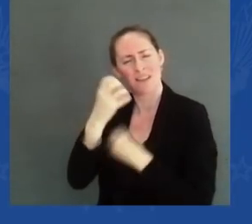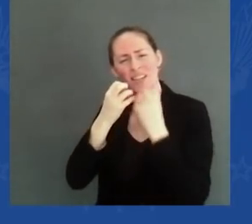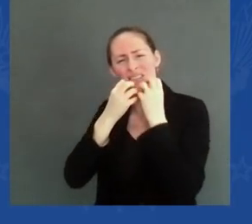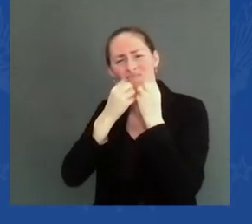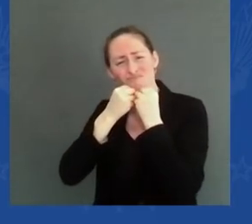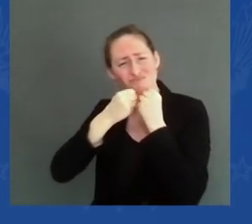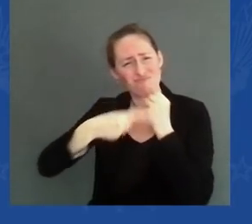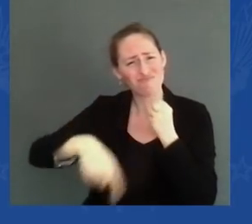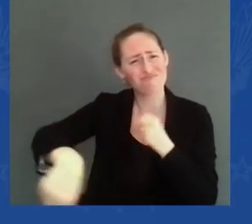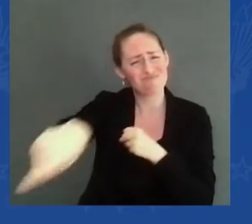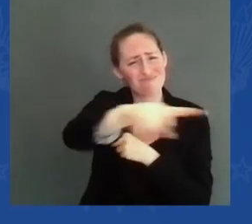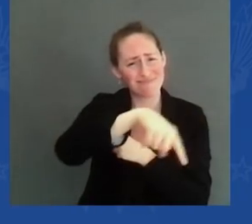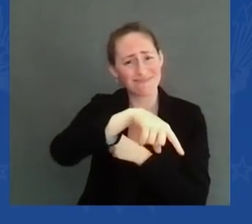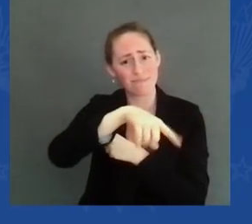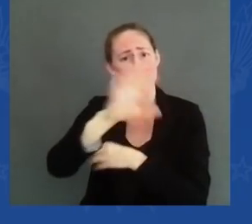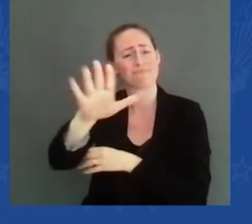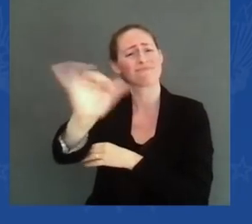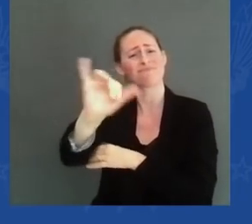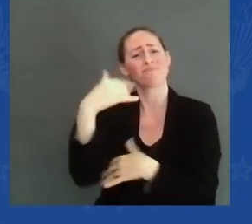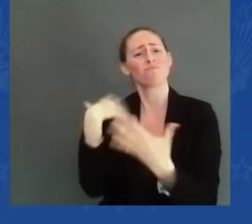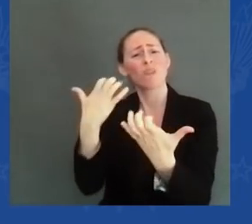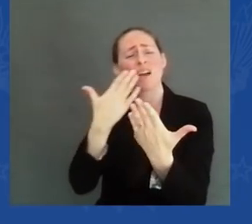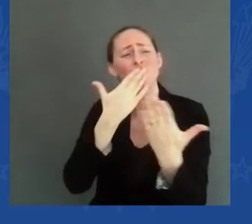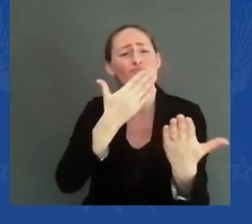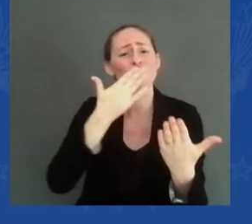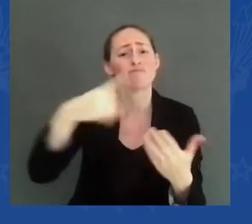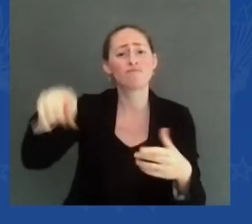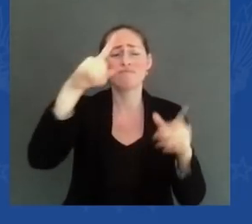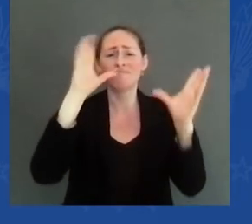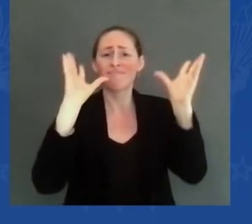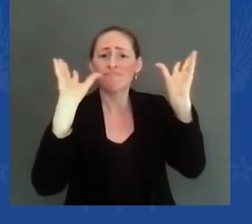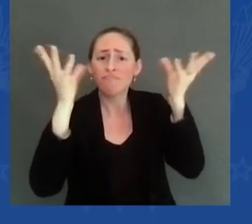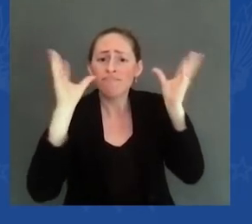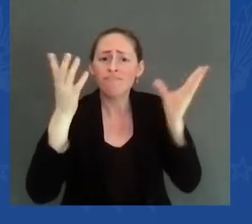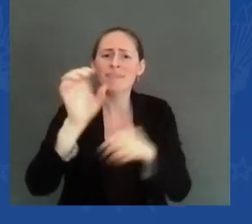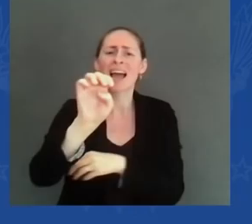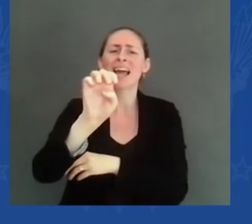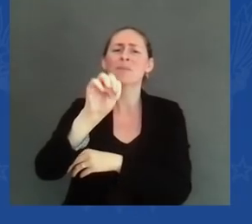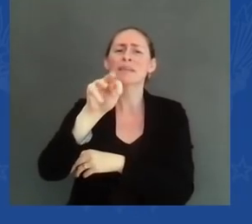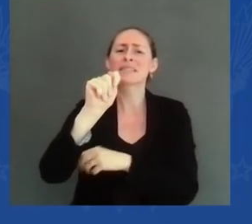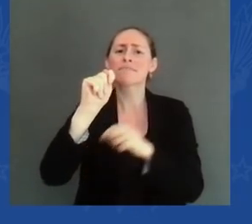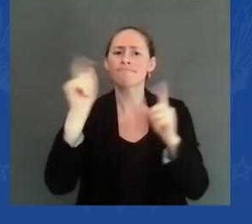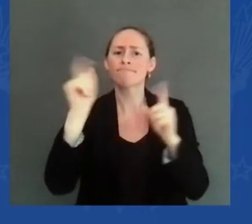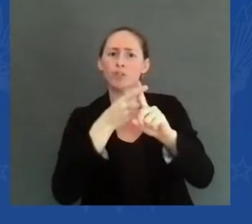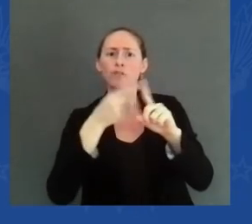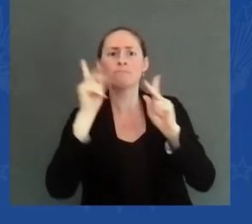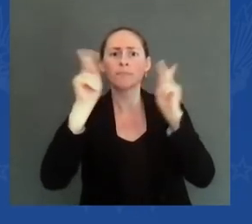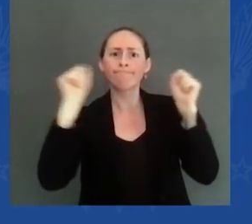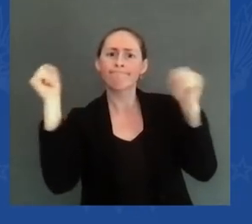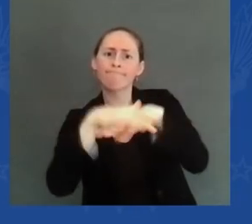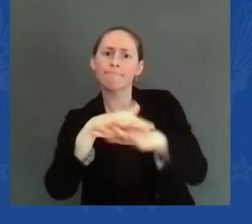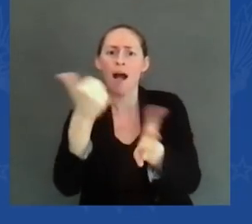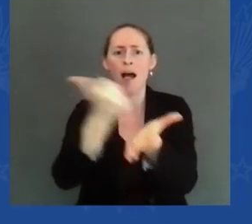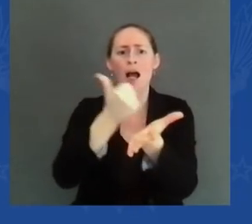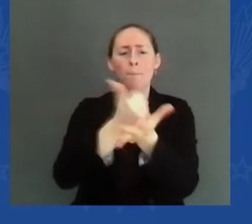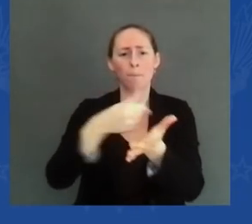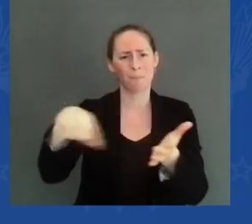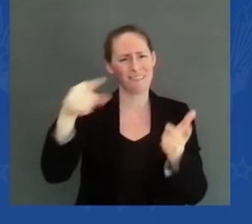for being here every second of every day to meet the need of these communities. And last, and certainly not least to Senator Schumer